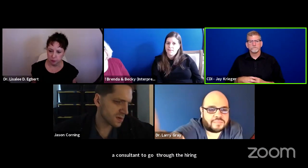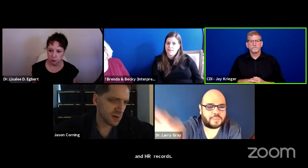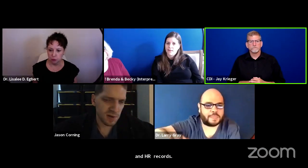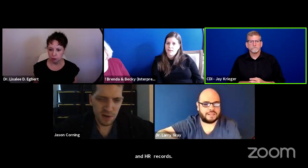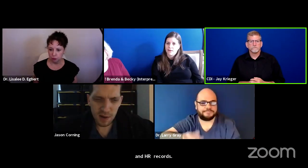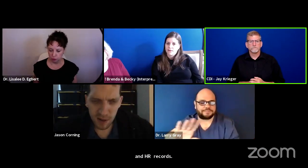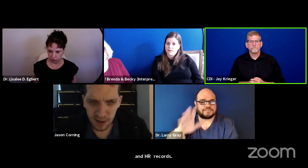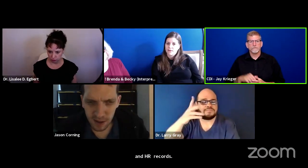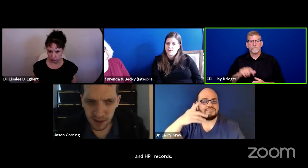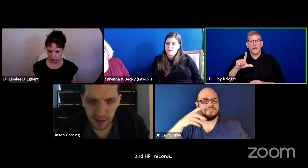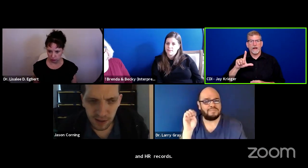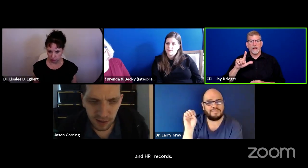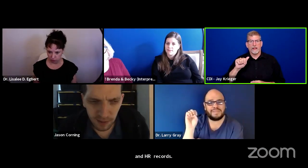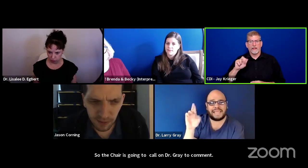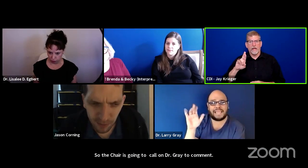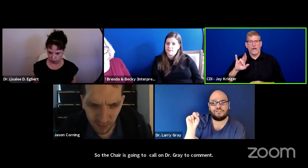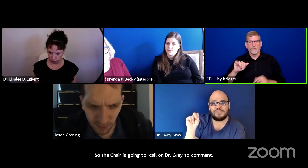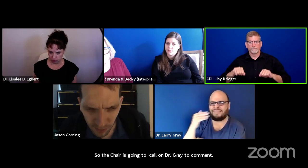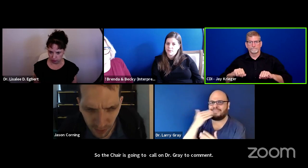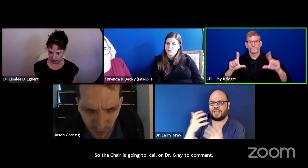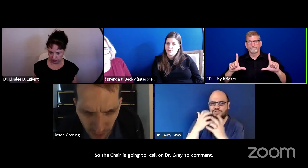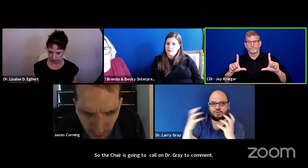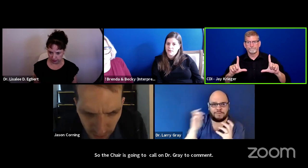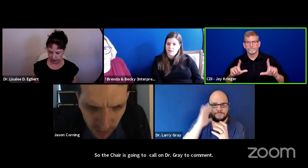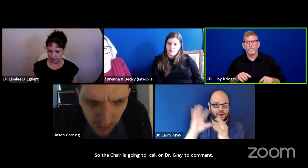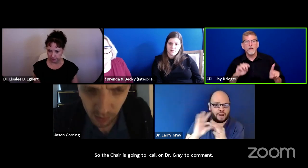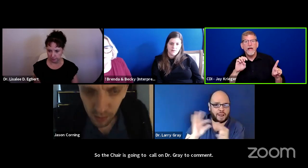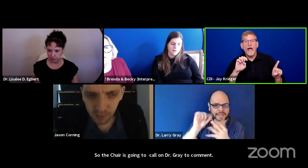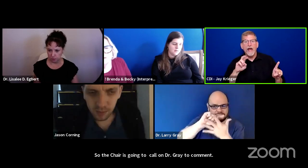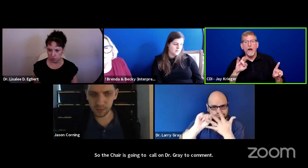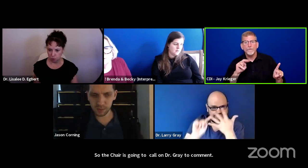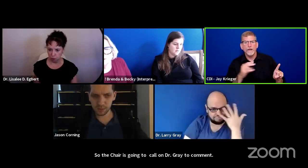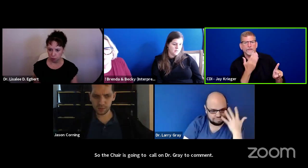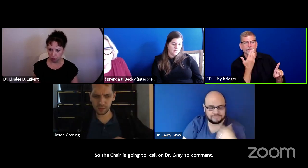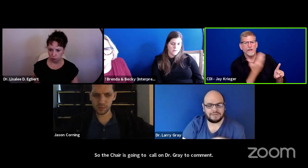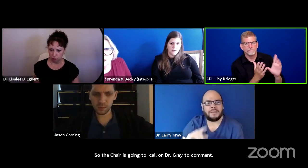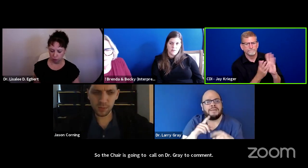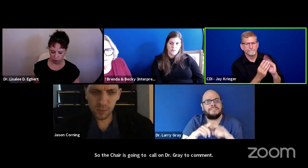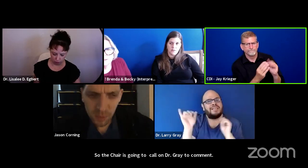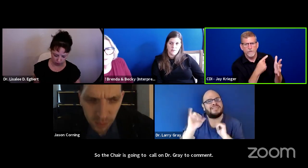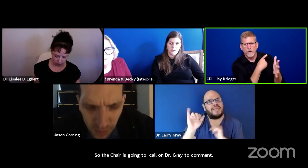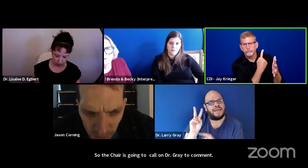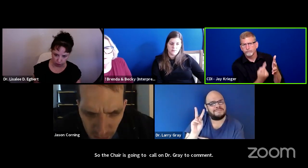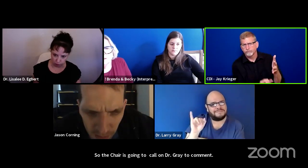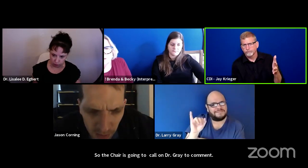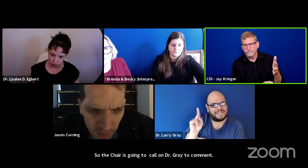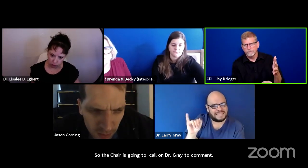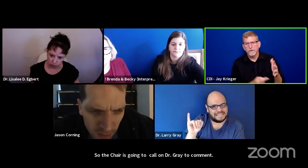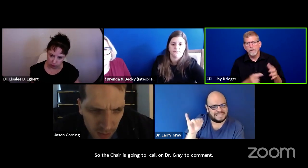Erin, thank you so much for your comments.